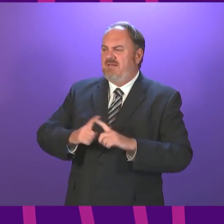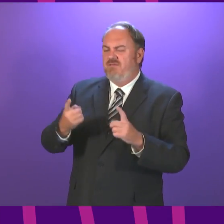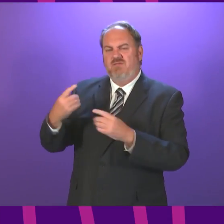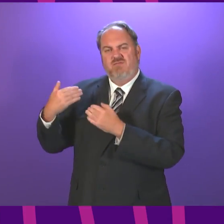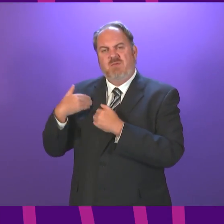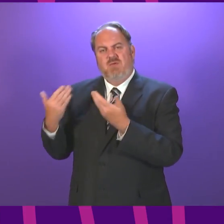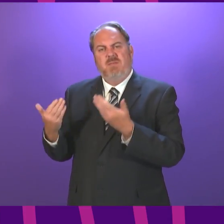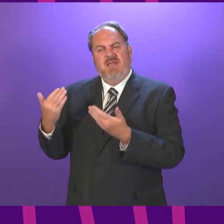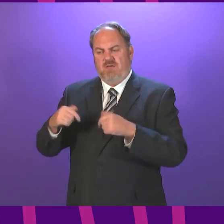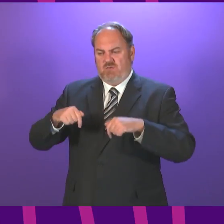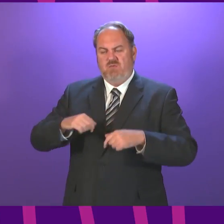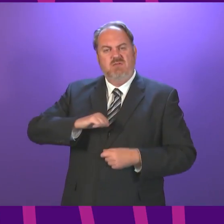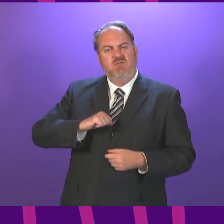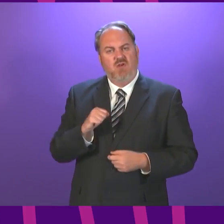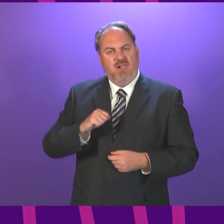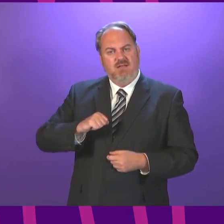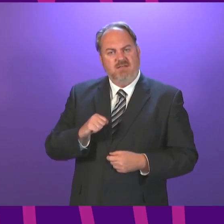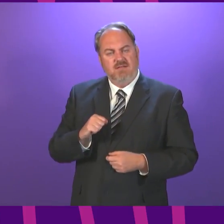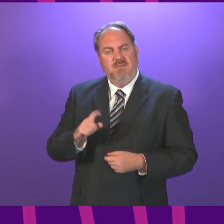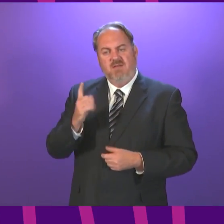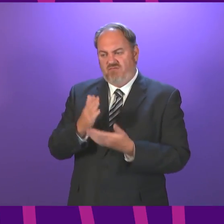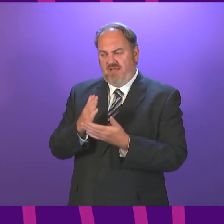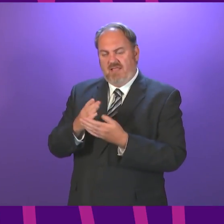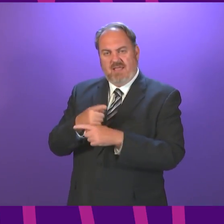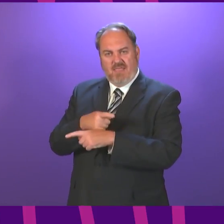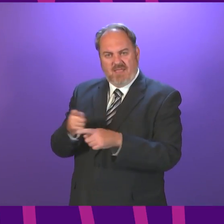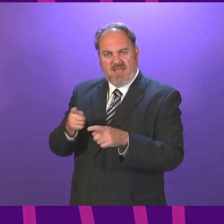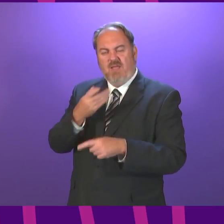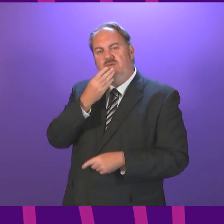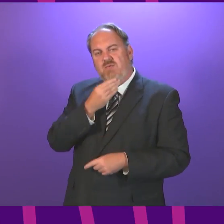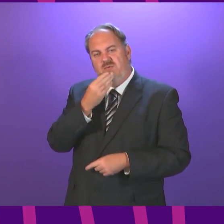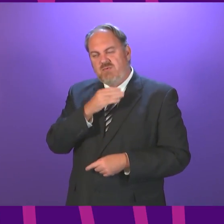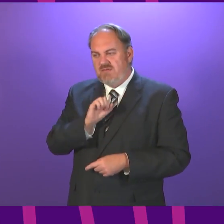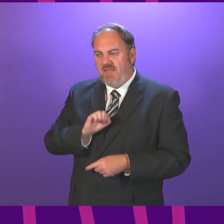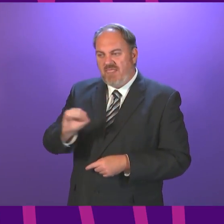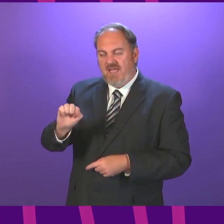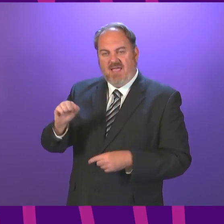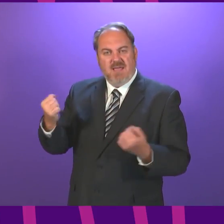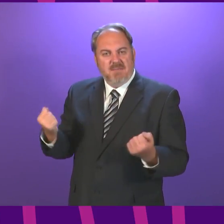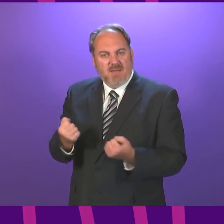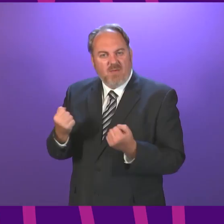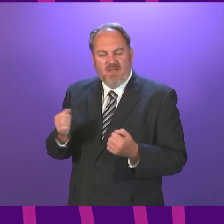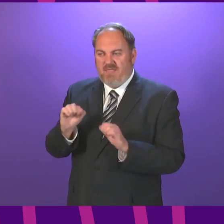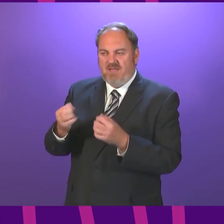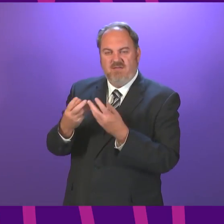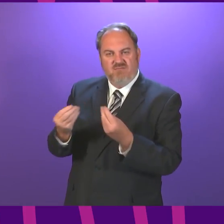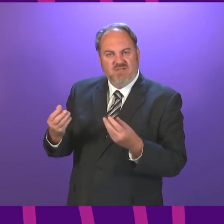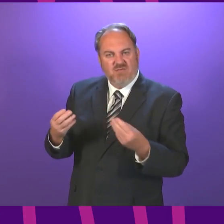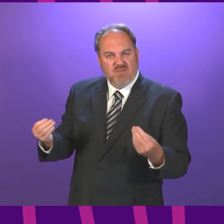we have in Scotland. They look at how they can use the powers, resources and opportunities